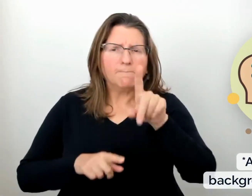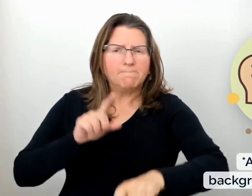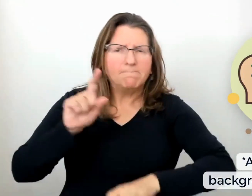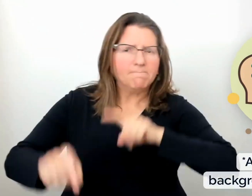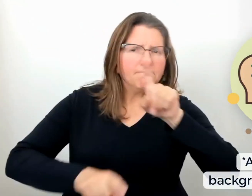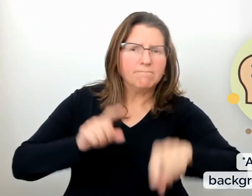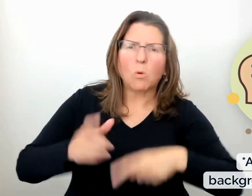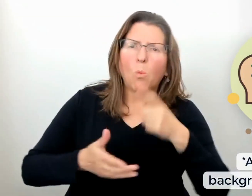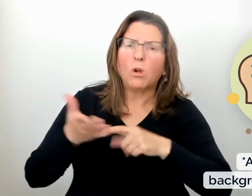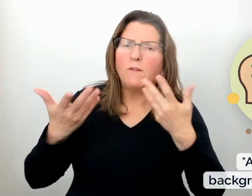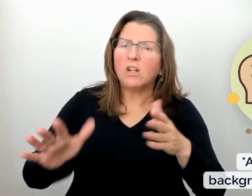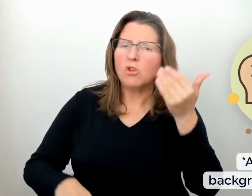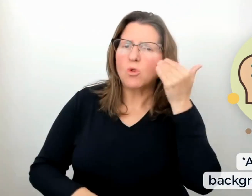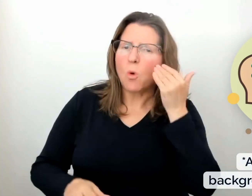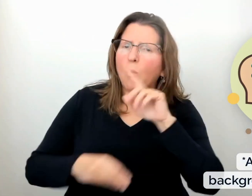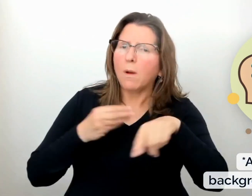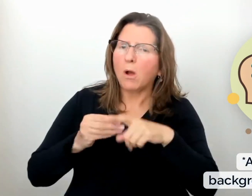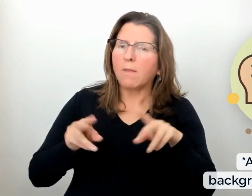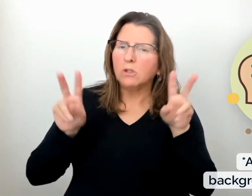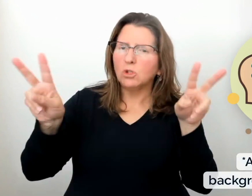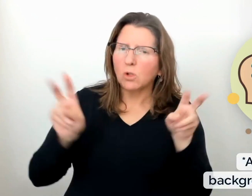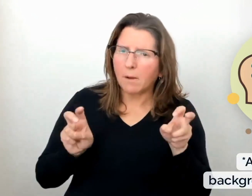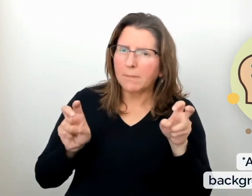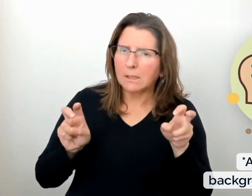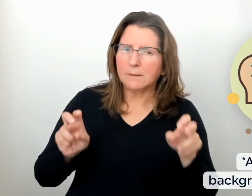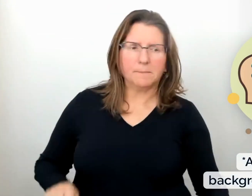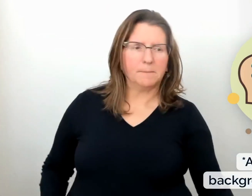This will prime them for the new information.